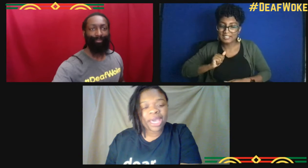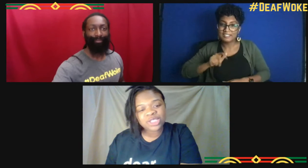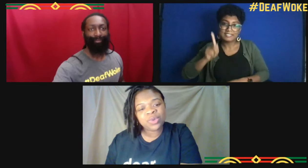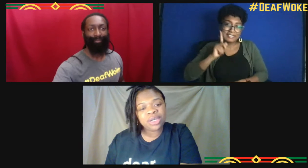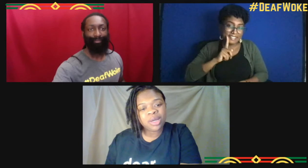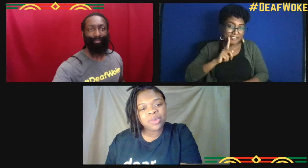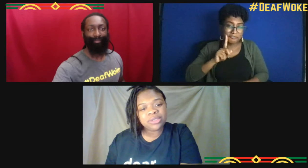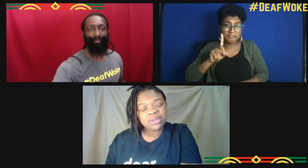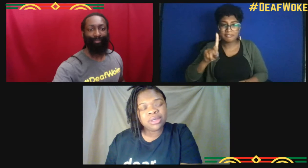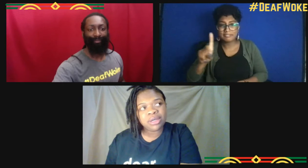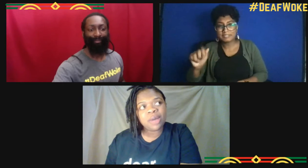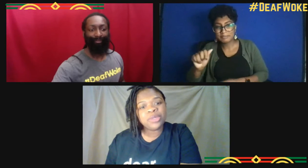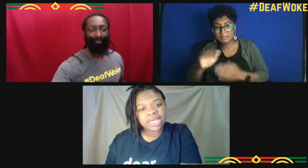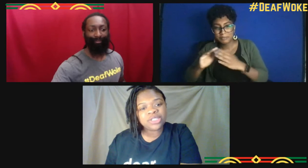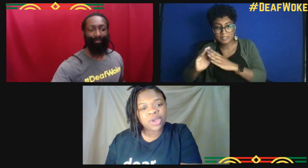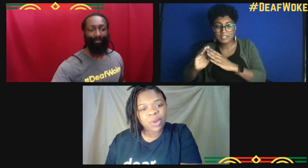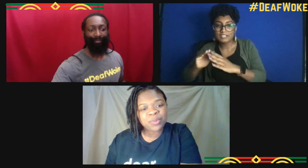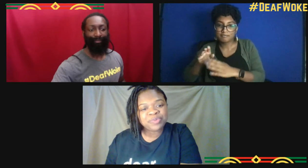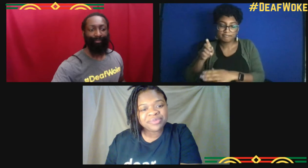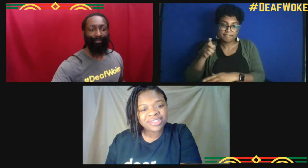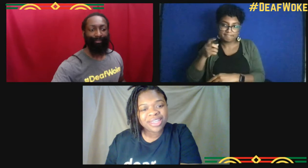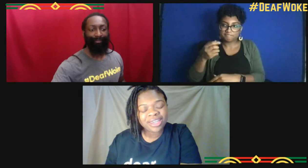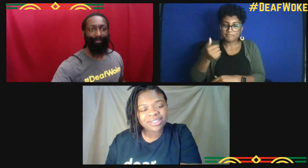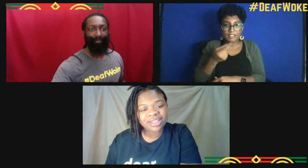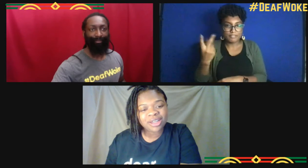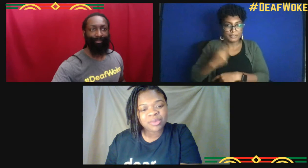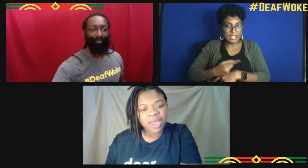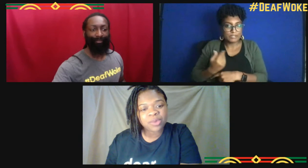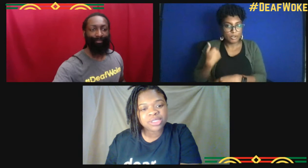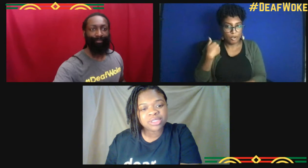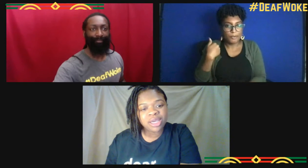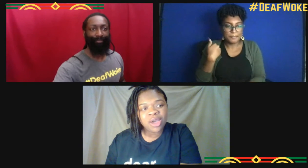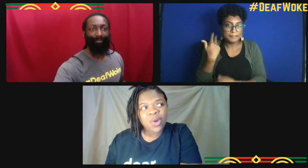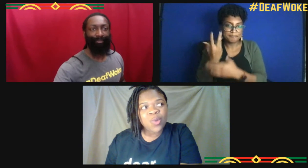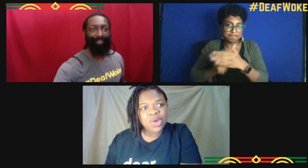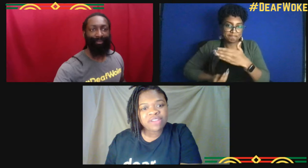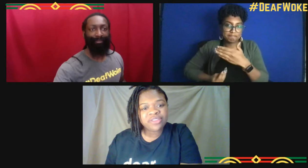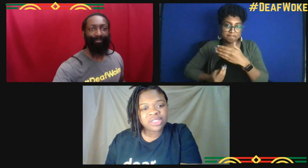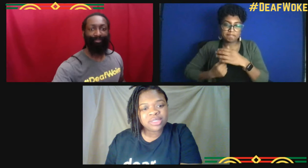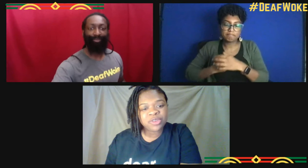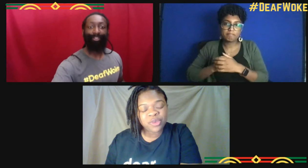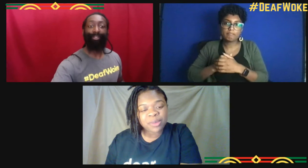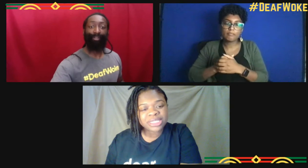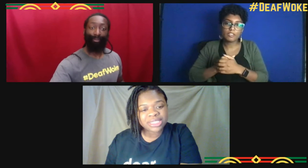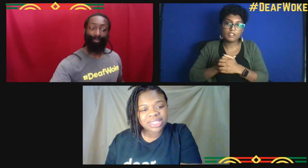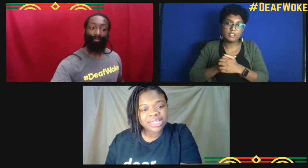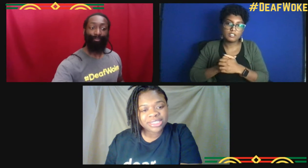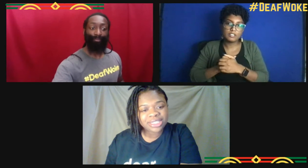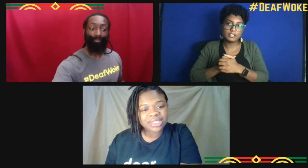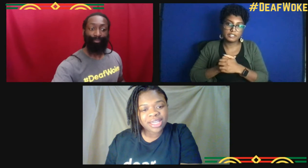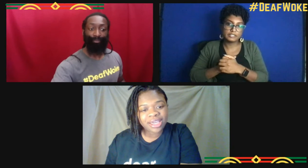he passed away a couple of a couple of days ago and that was one of the performances that he did